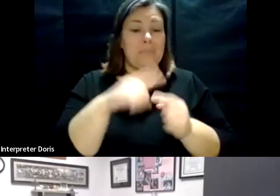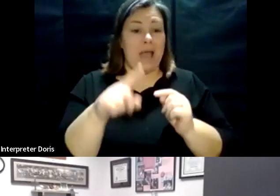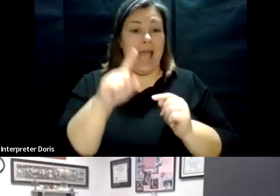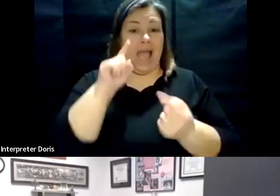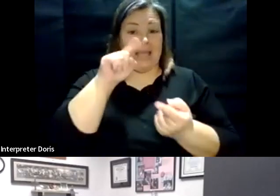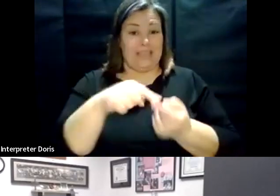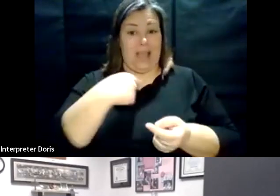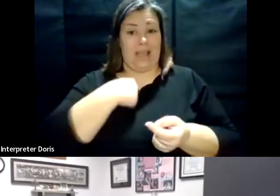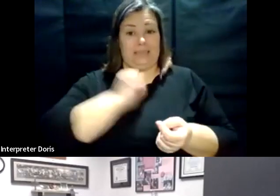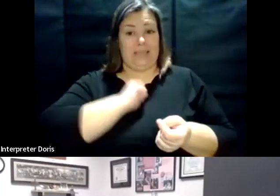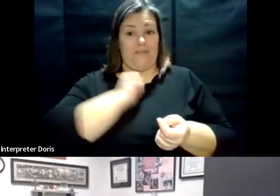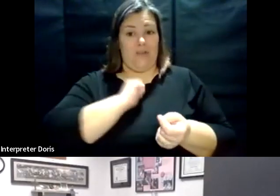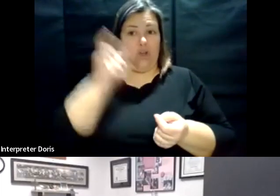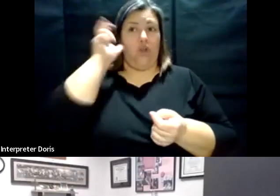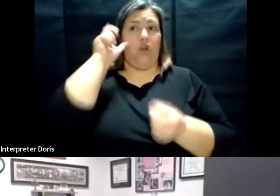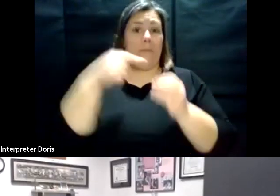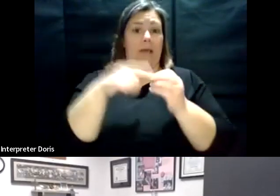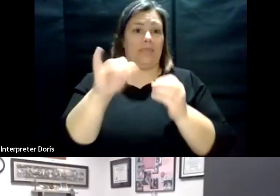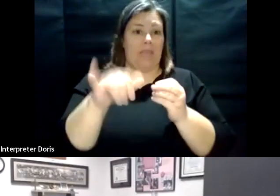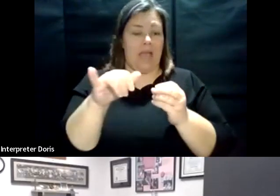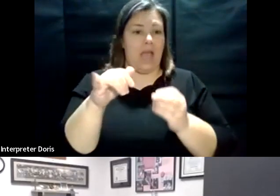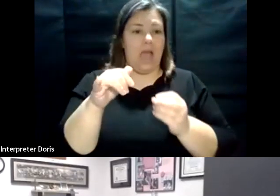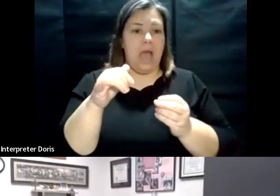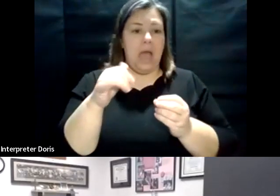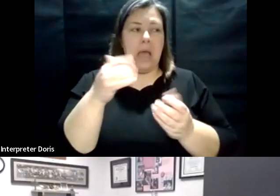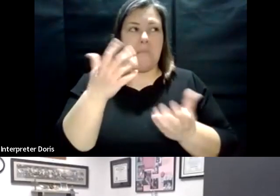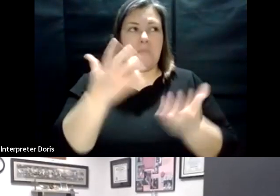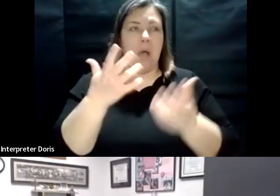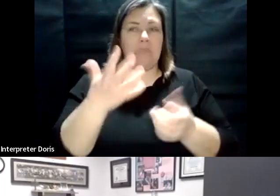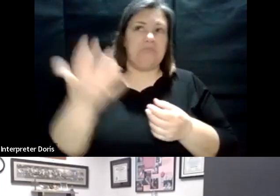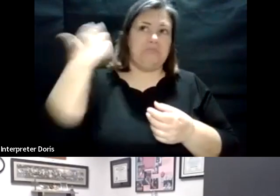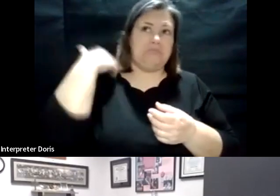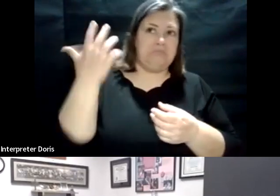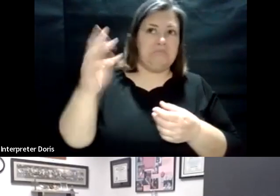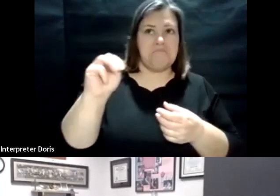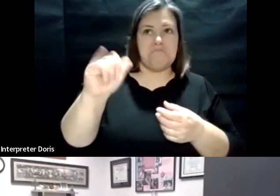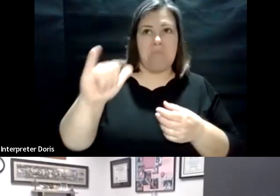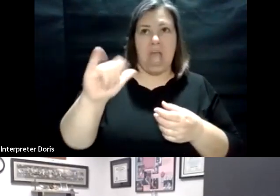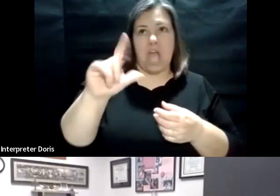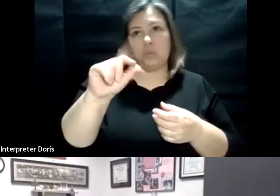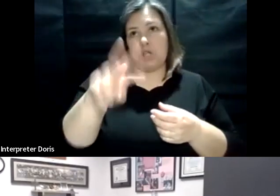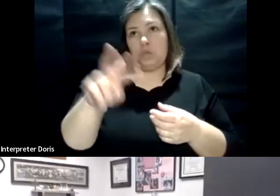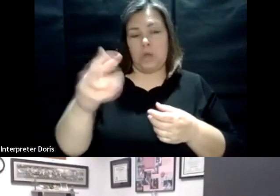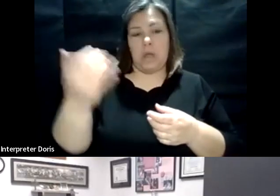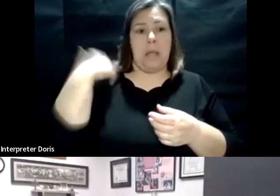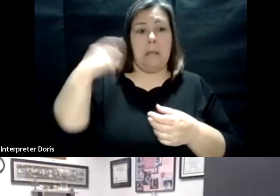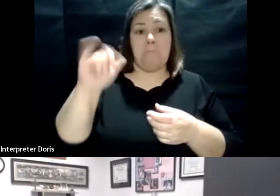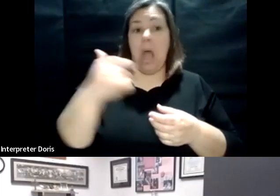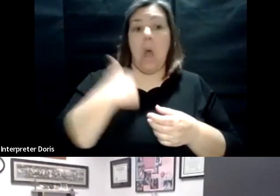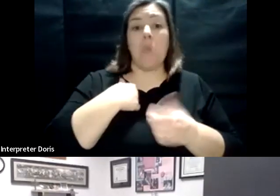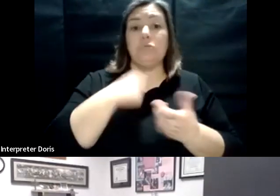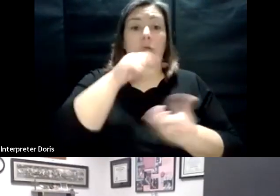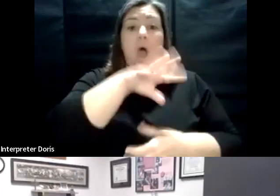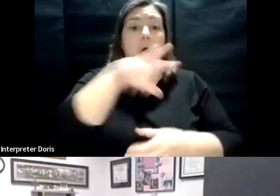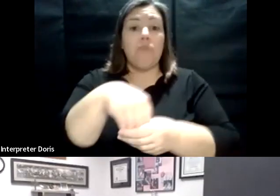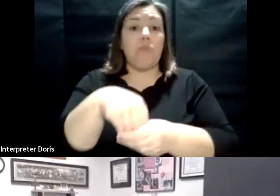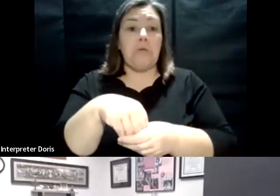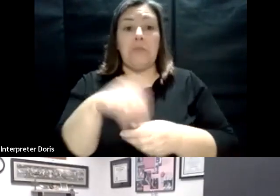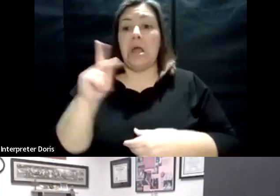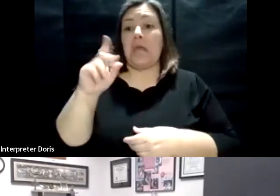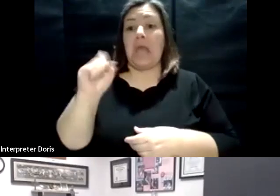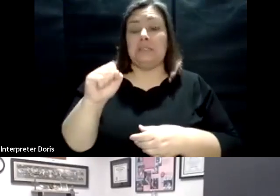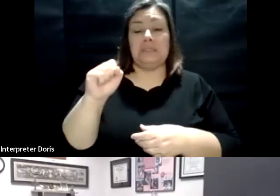So this is Kathy with Kansas, again I just want to make sure, you know, this -- don't don't feel like you should, hopefully people are starting to talk about this and understand this.